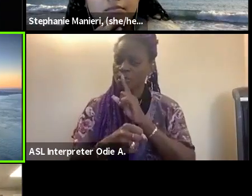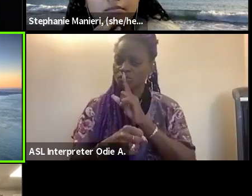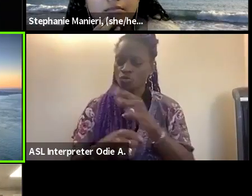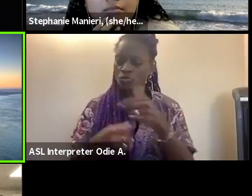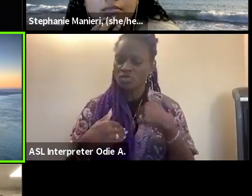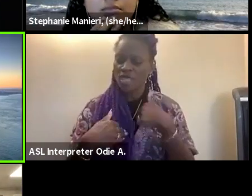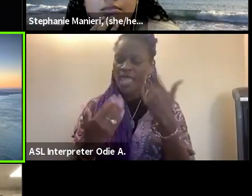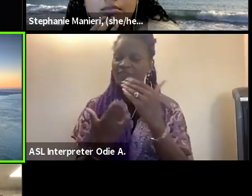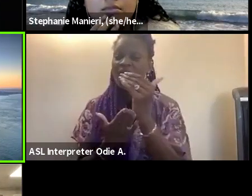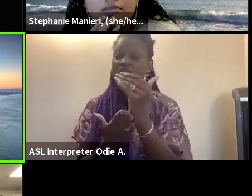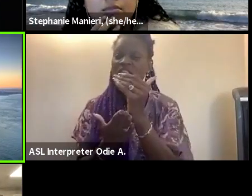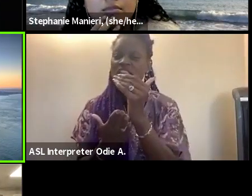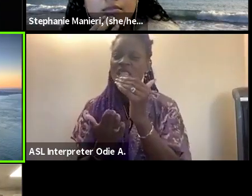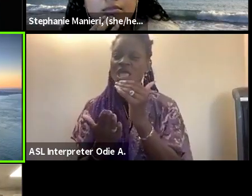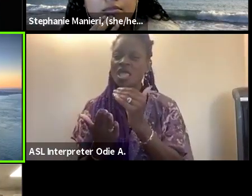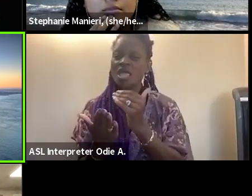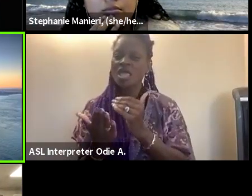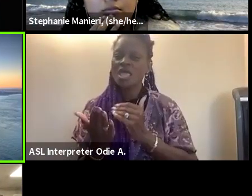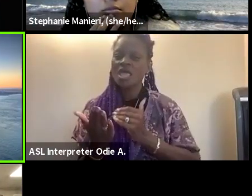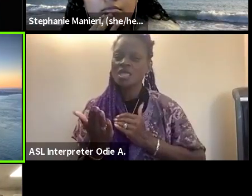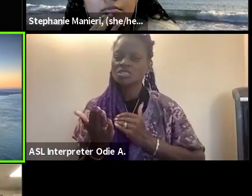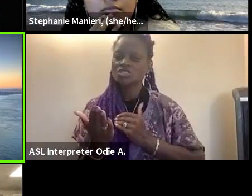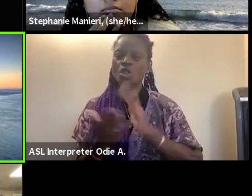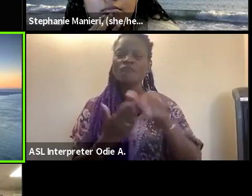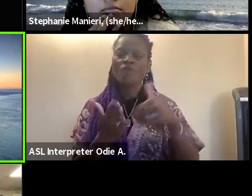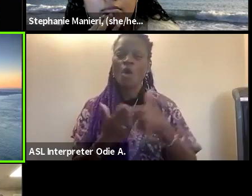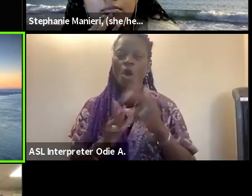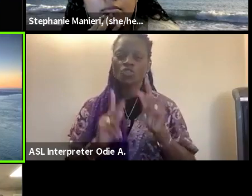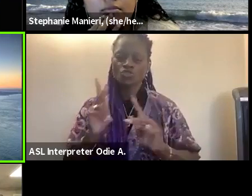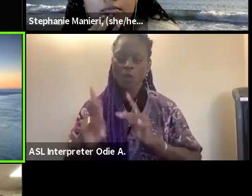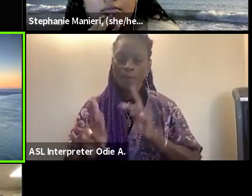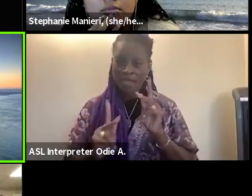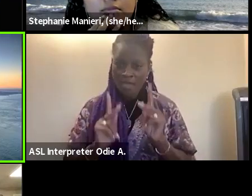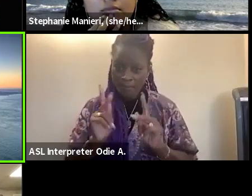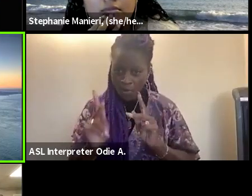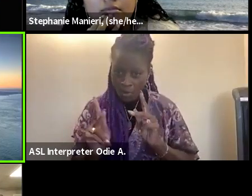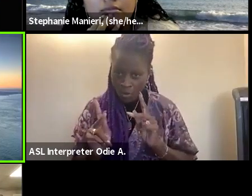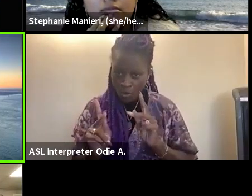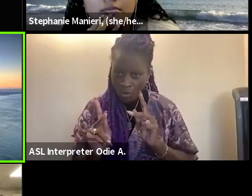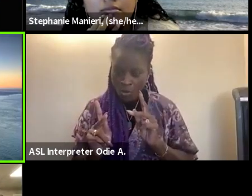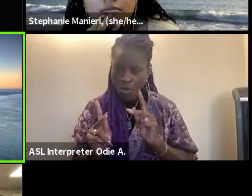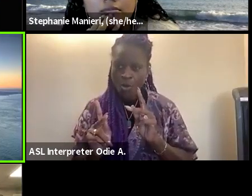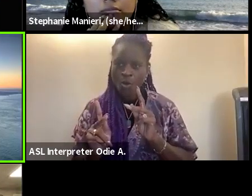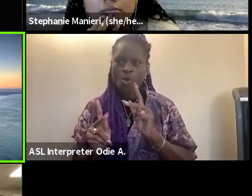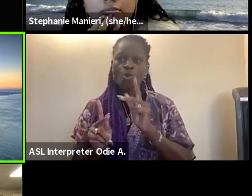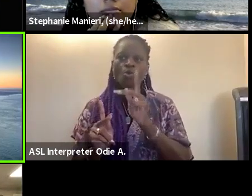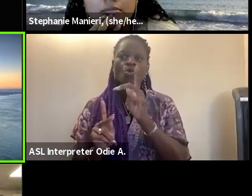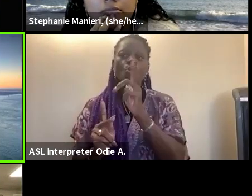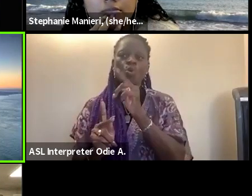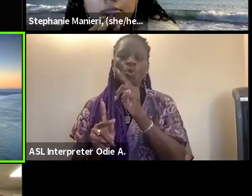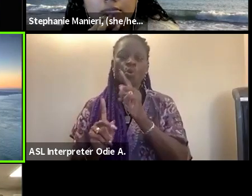of all the attendees at that particular day, that particular day in the gym.